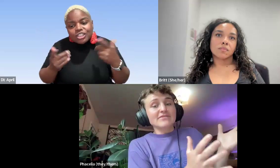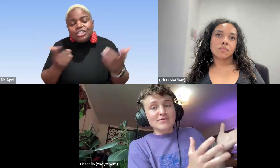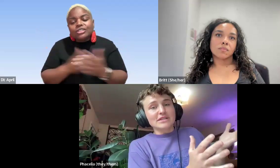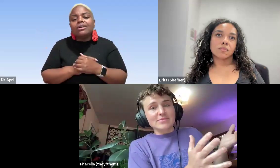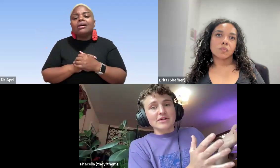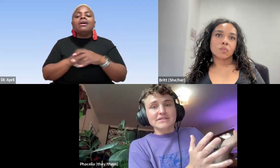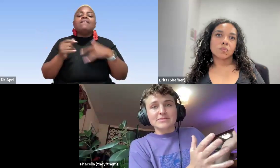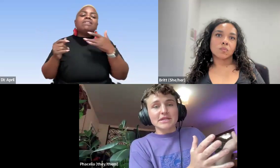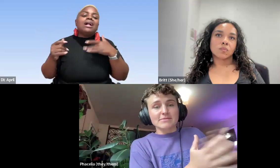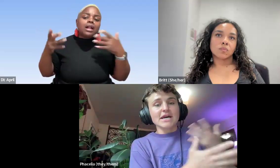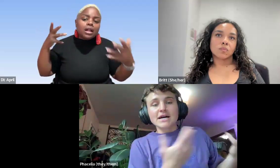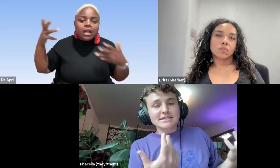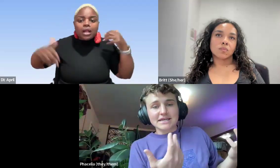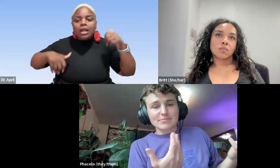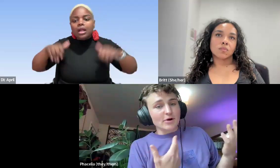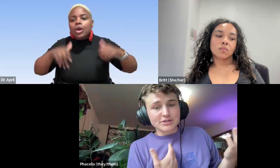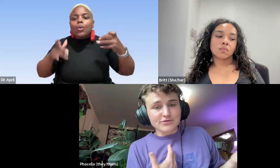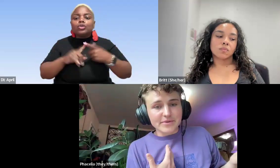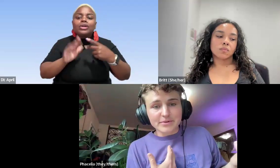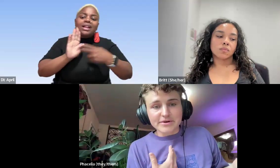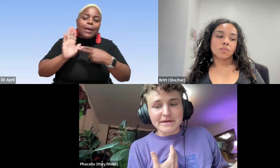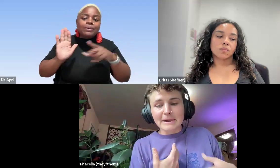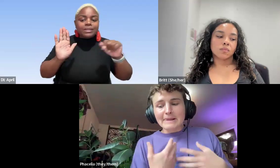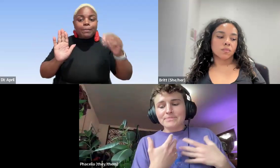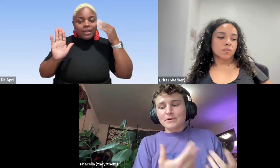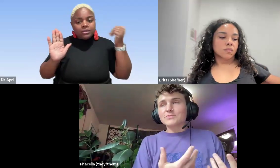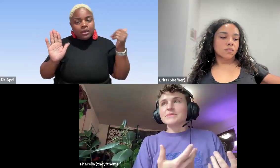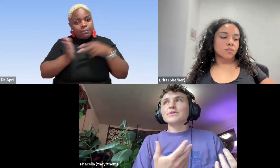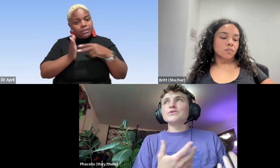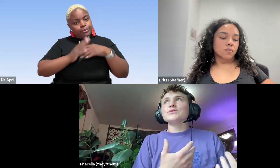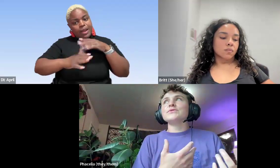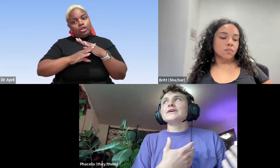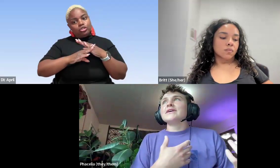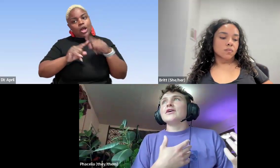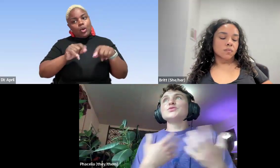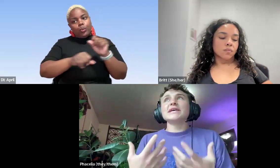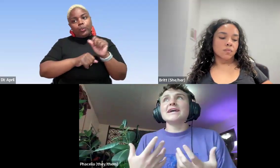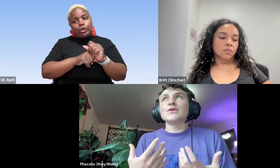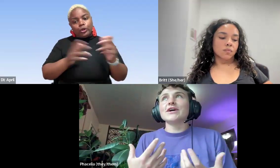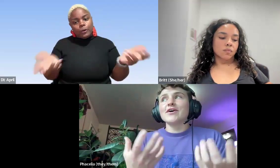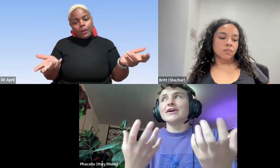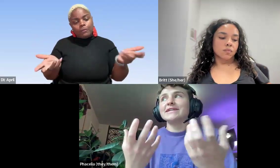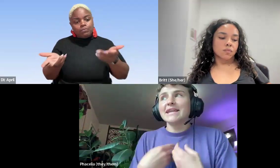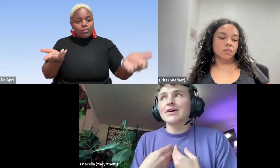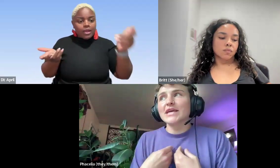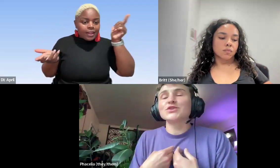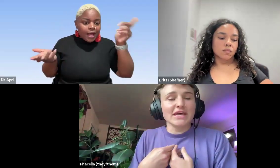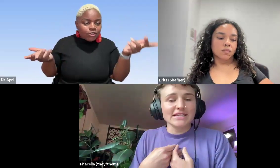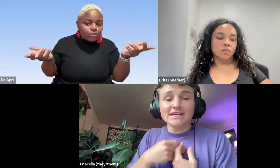to identify with the label of disability because it bars you from employment. Most people who are doing care work are getting a wage, so they